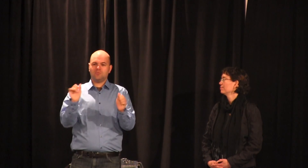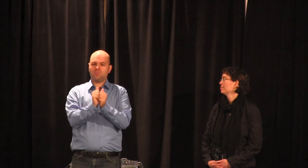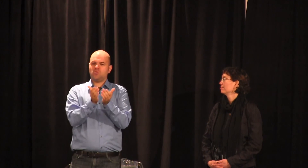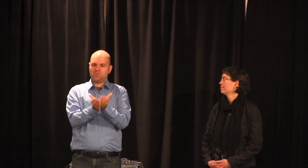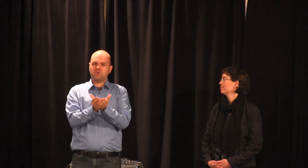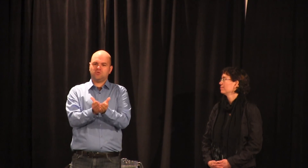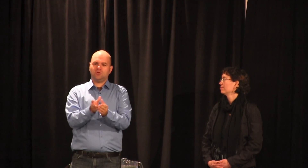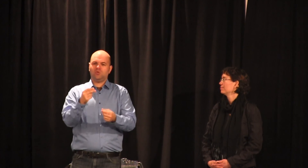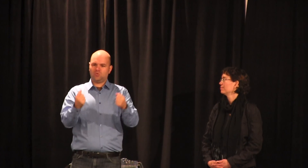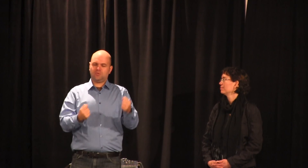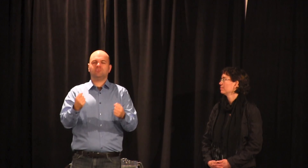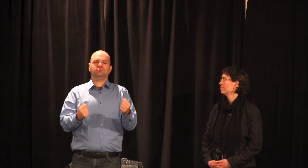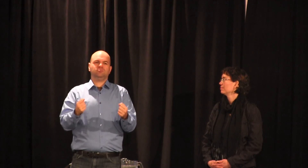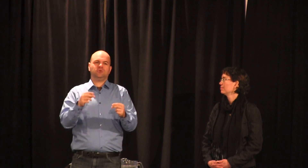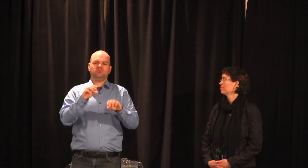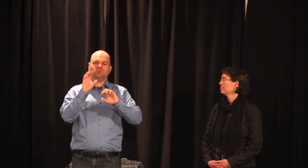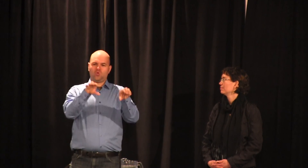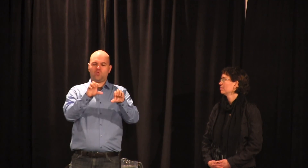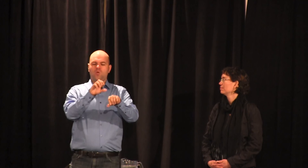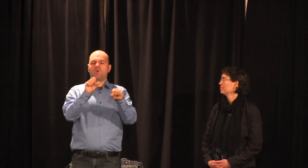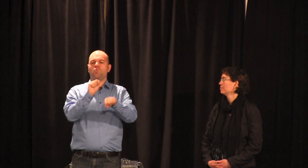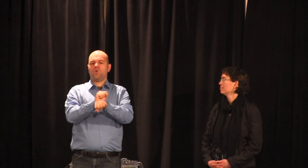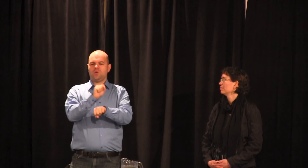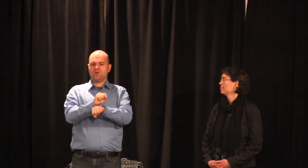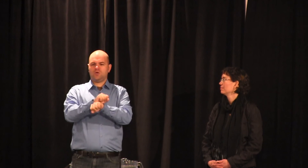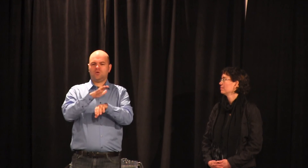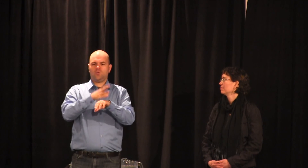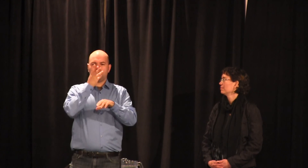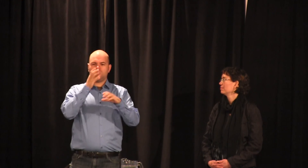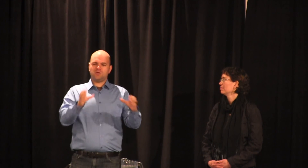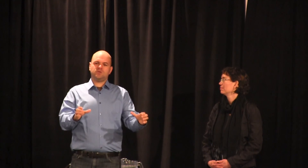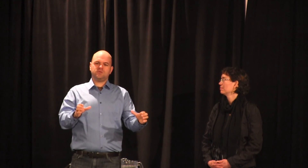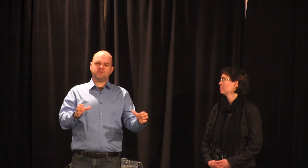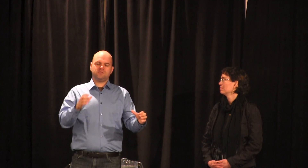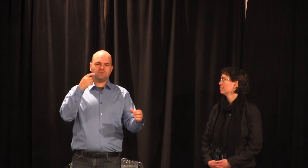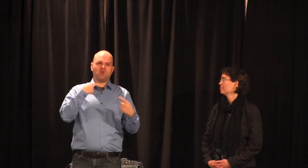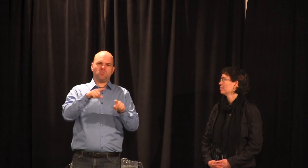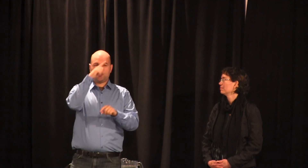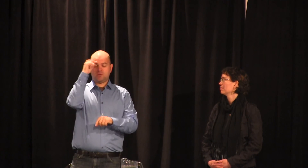my boss trusted me. We were able to -- you know, we were out on the boats a lot, and you do that kind of work because you're out on the water.